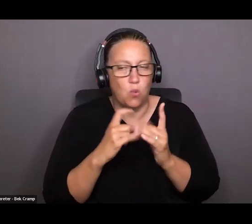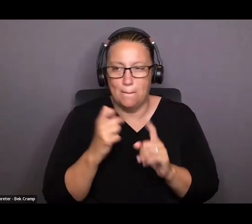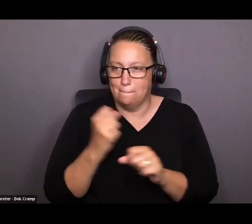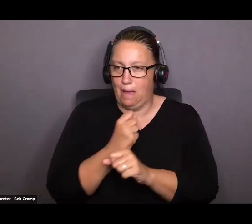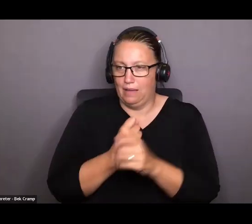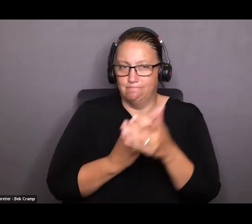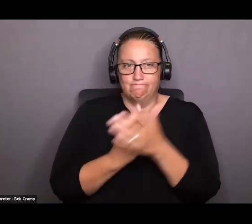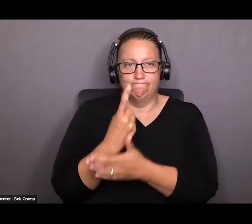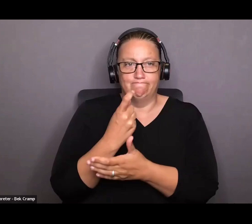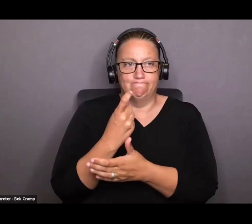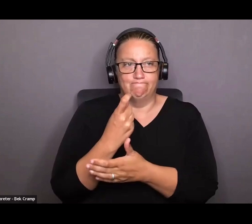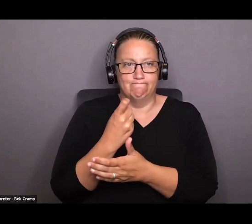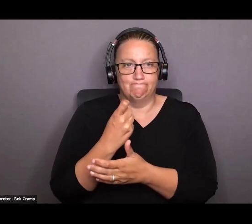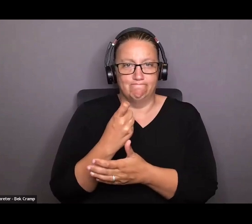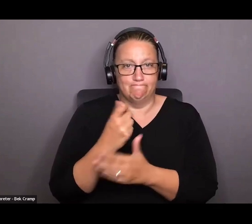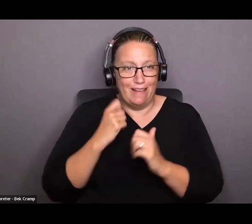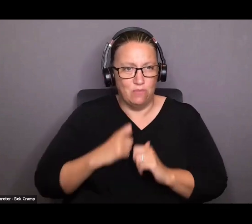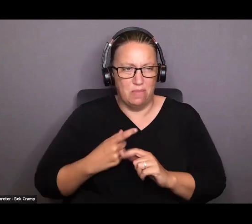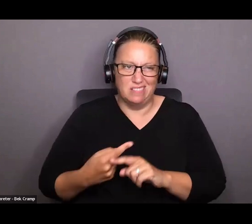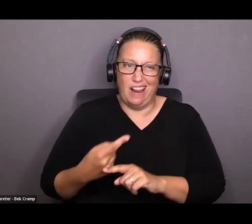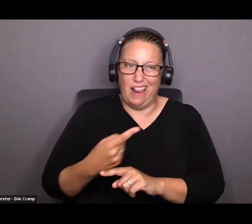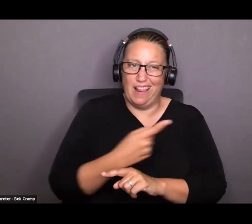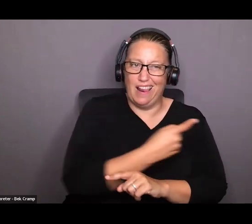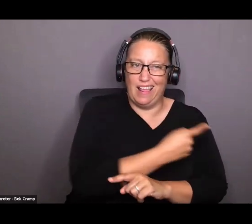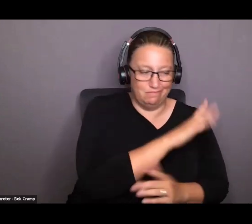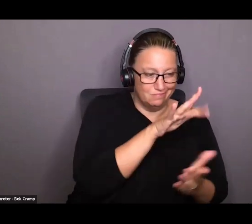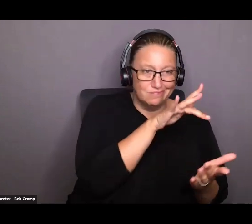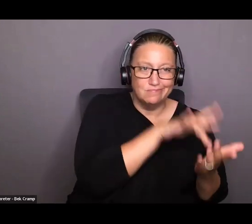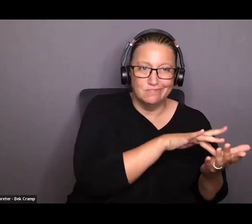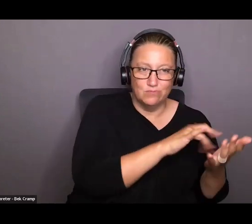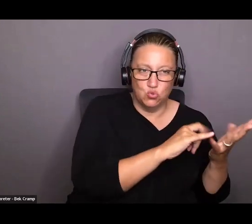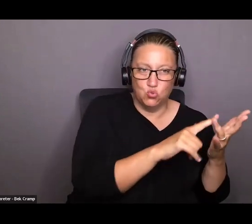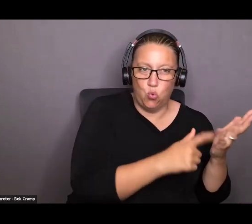people are having and that it's going right to the source that people with intellectual disabilities